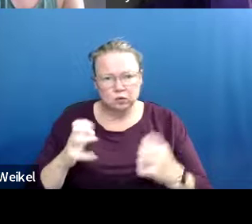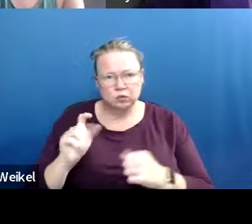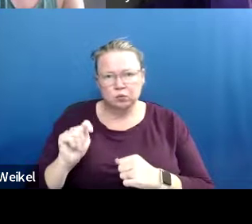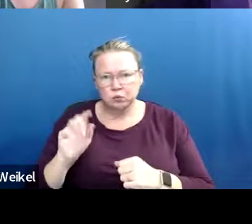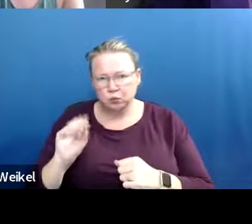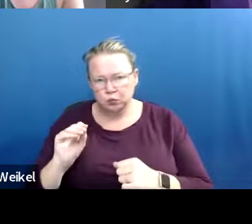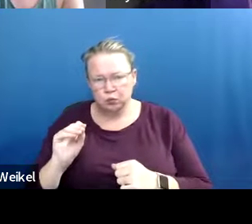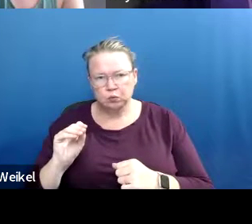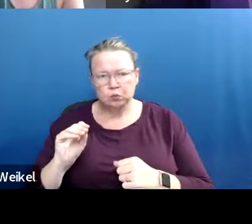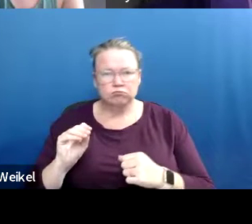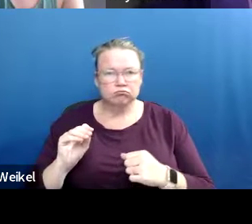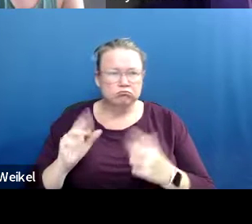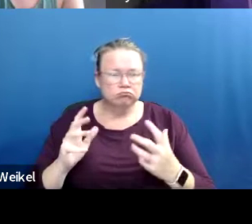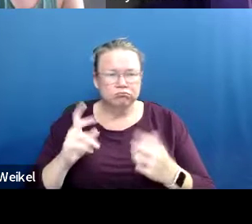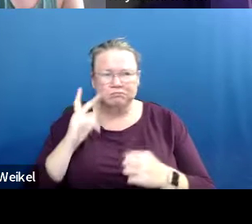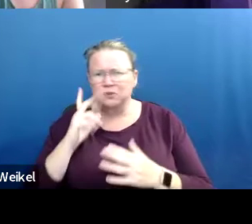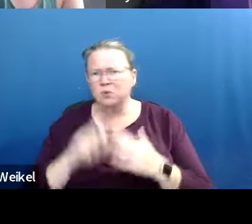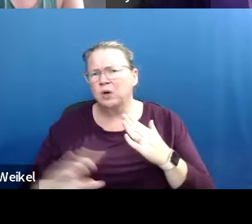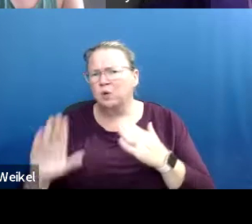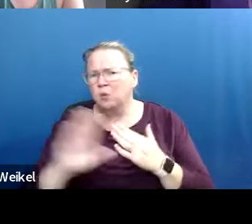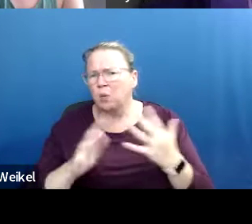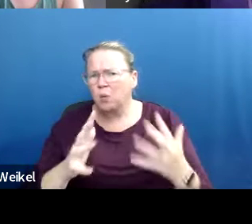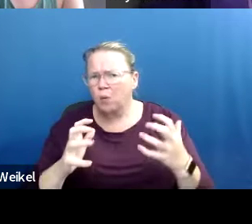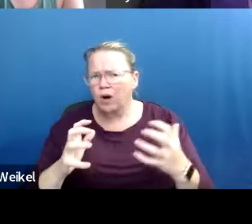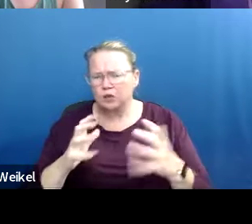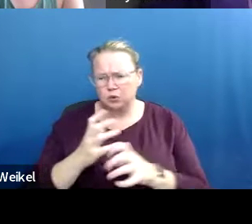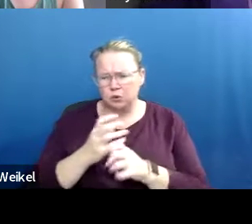Harm (He/Him): go over like what you guys wanted to get out of like